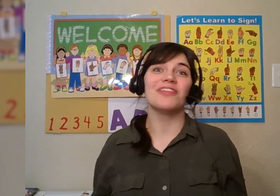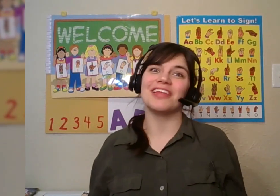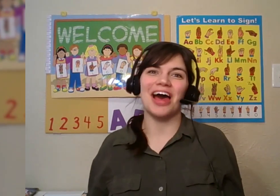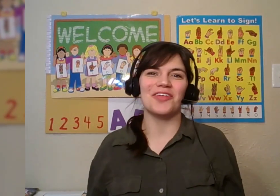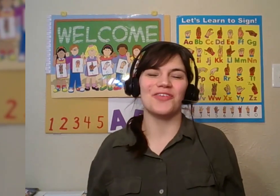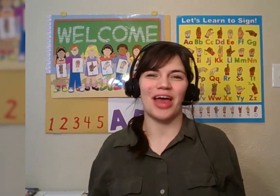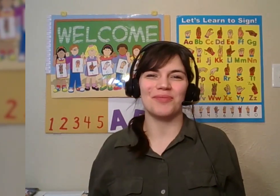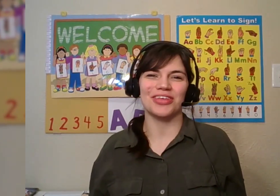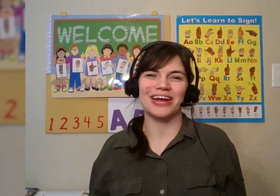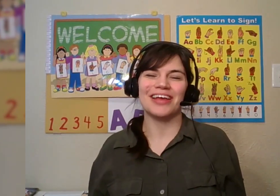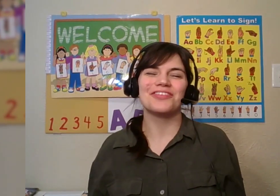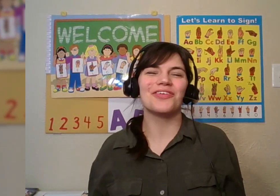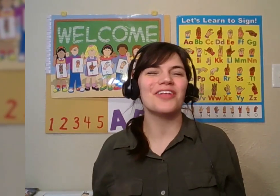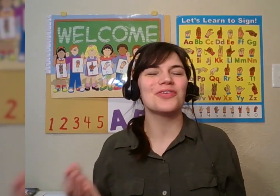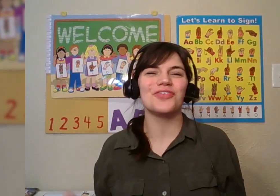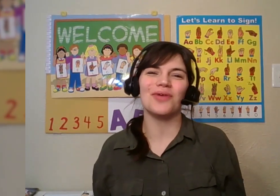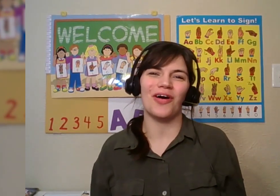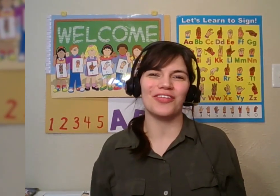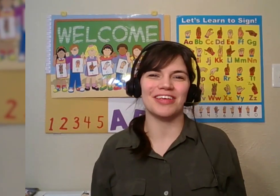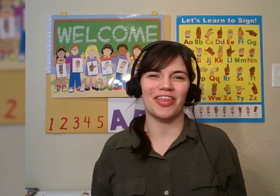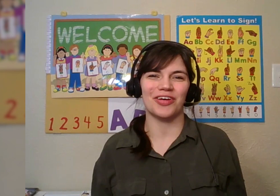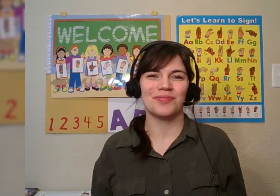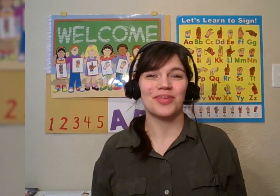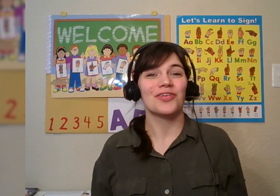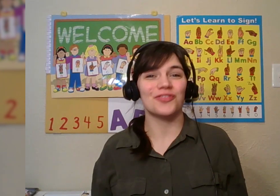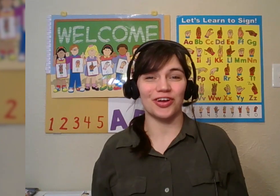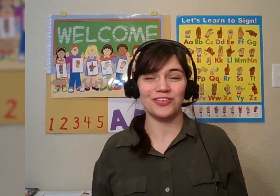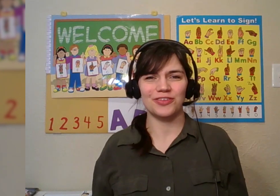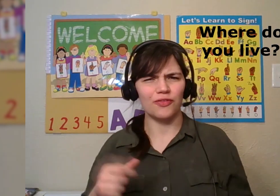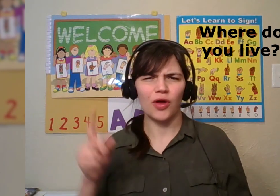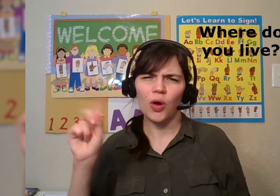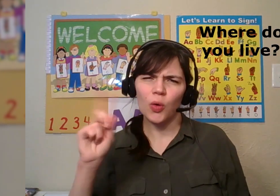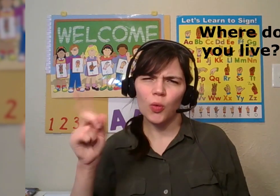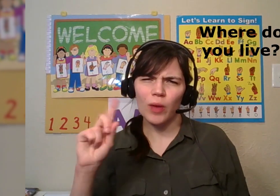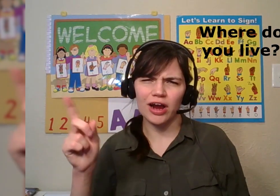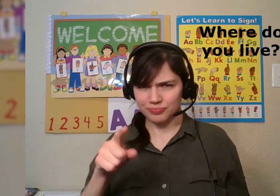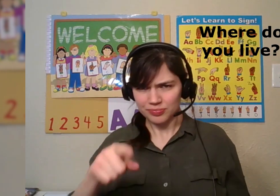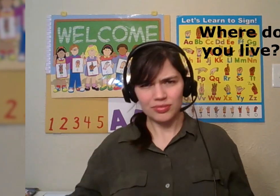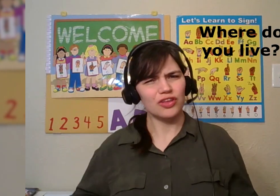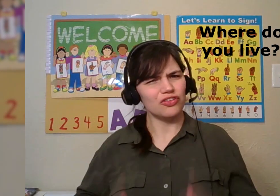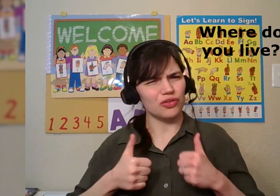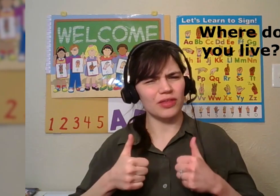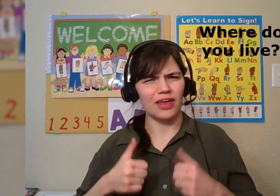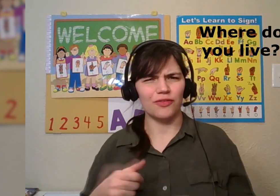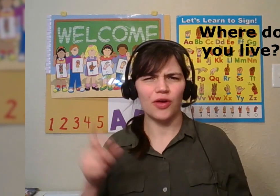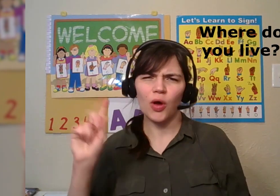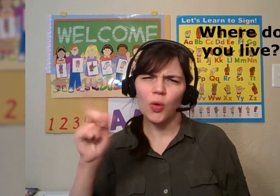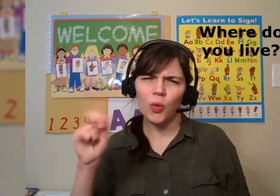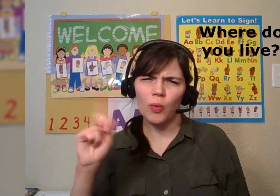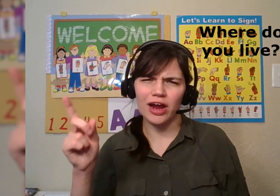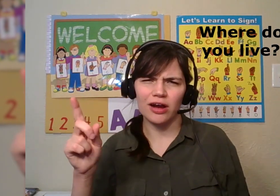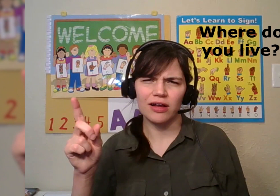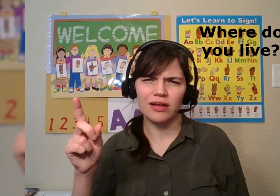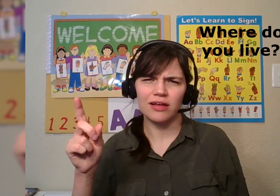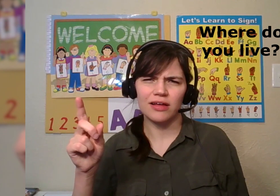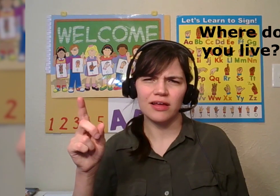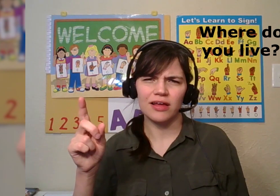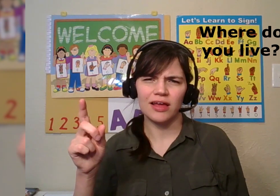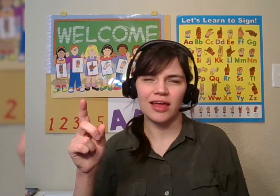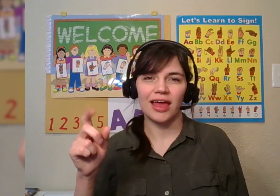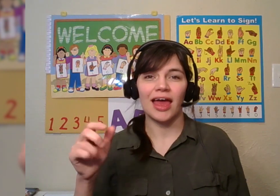lot of vocabulary, so let's review it all together. First, "Where do you live where?"